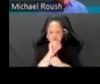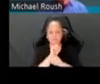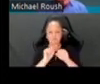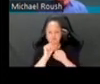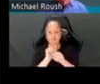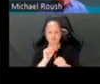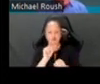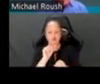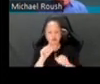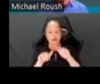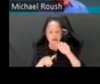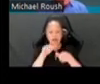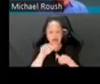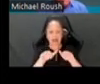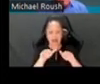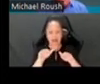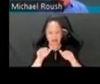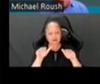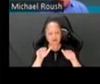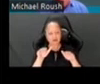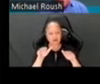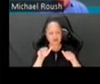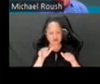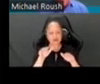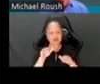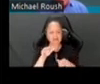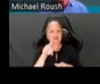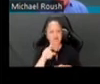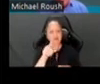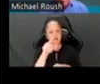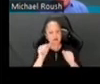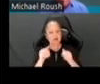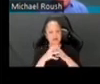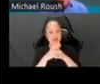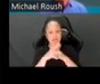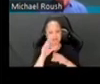step will be that you implement Money Smart within your workforce development program.